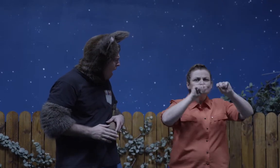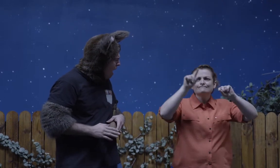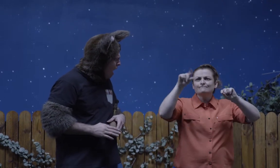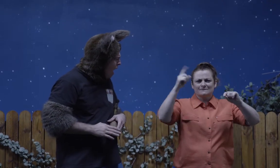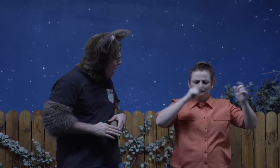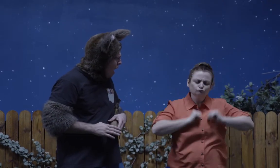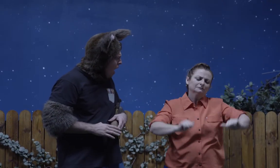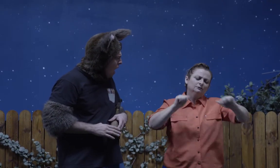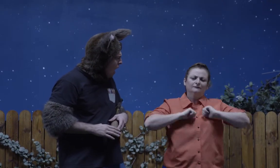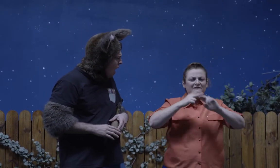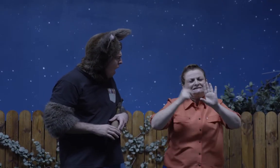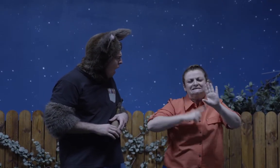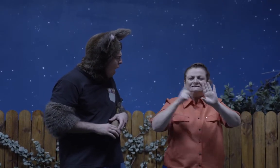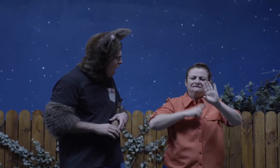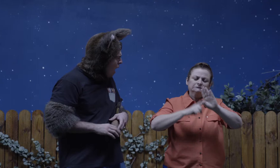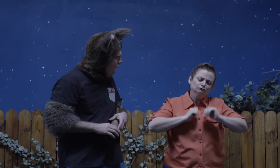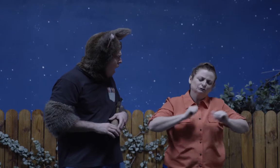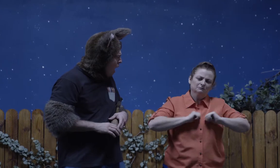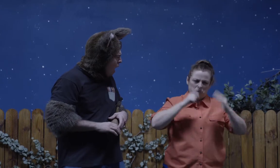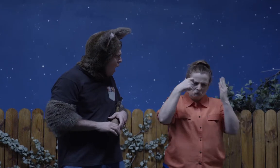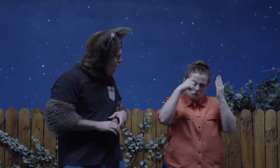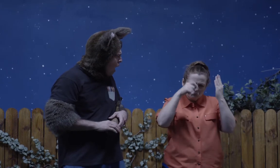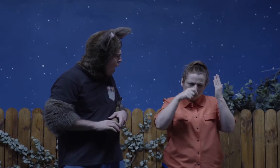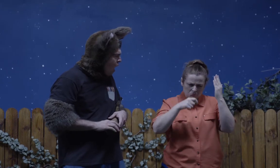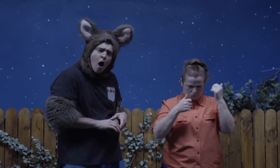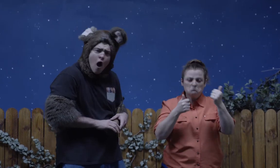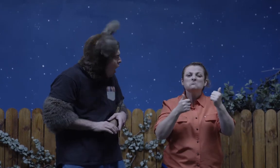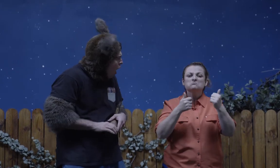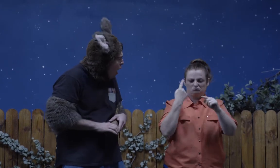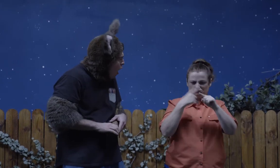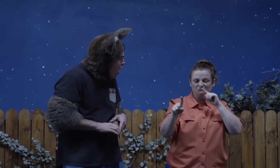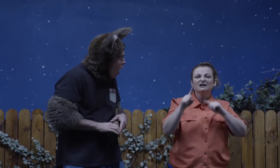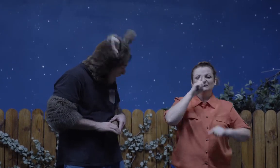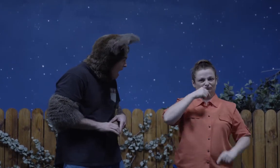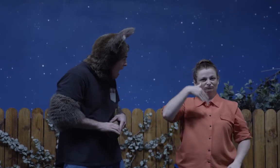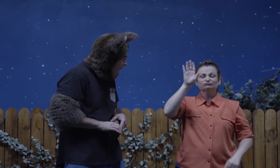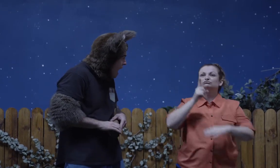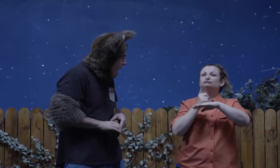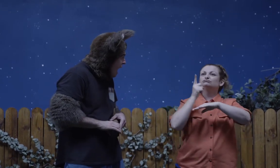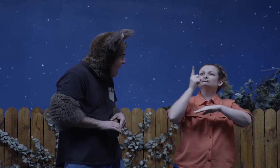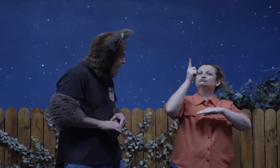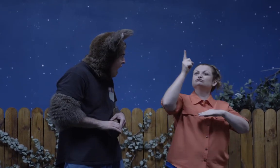Only a very few people who have trained for years and years and that have passed all of their tests